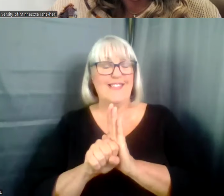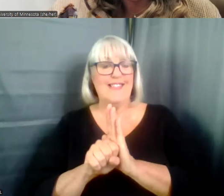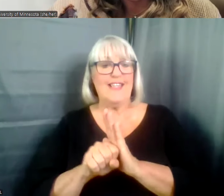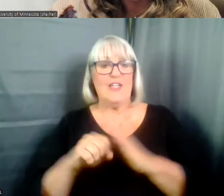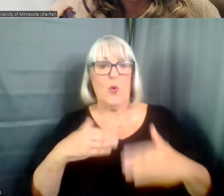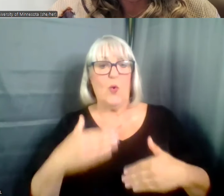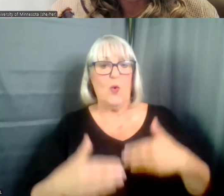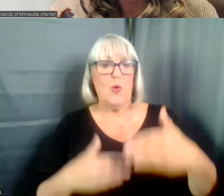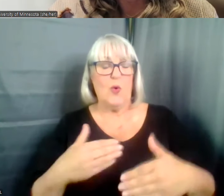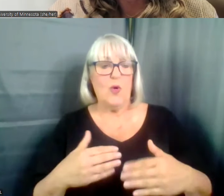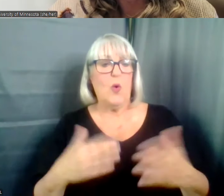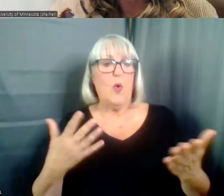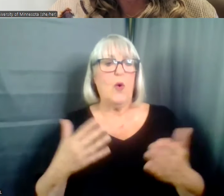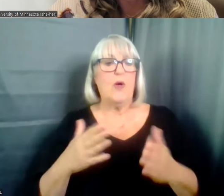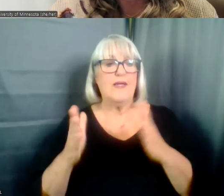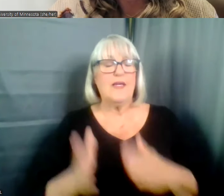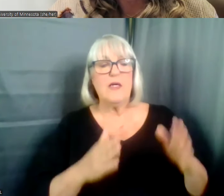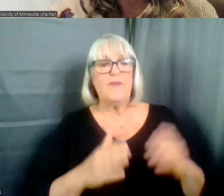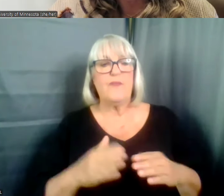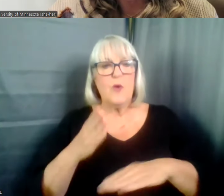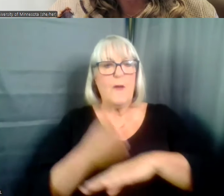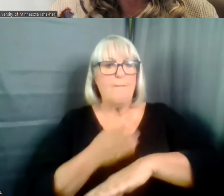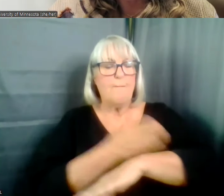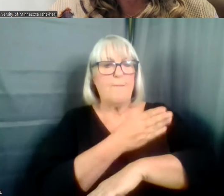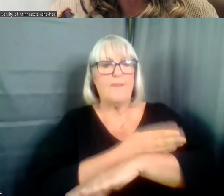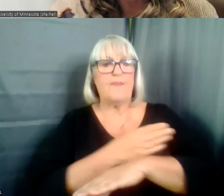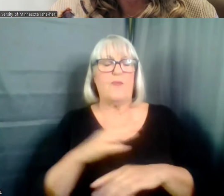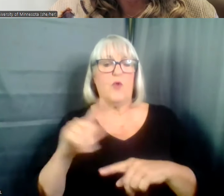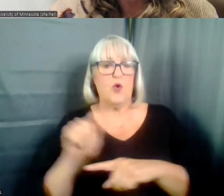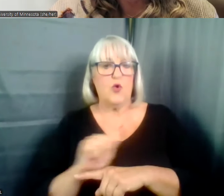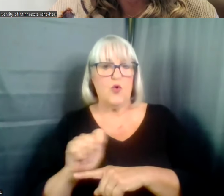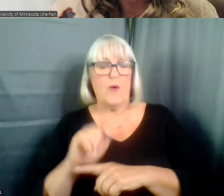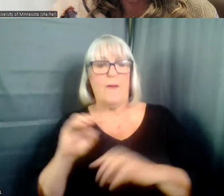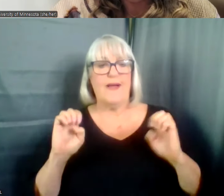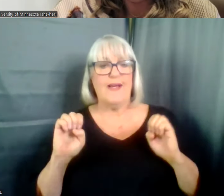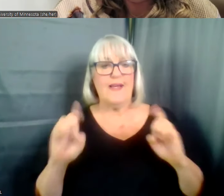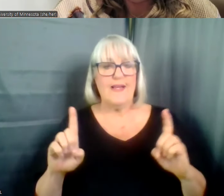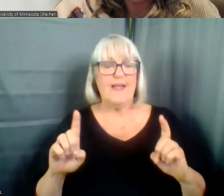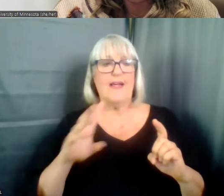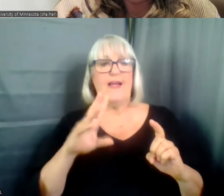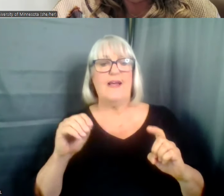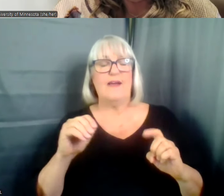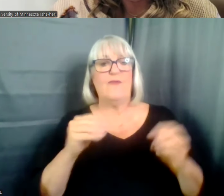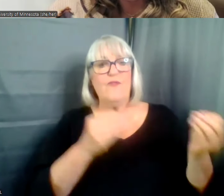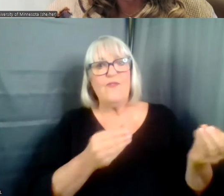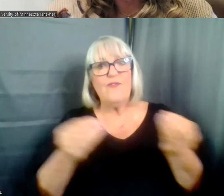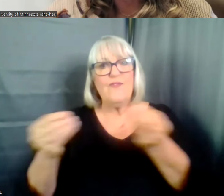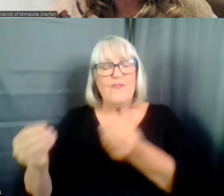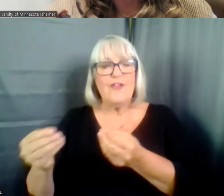and on our website are enhancing training and education and facilitating career advancement. And there's some overlap between those two